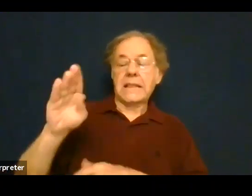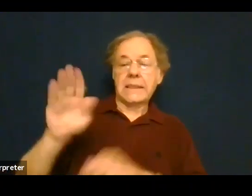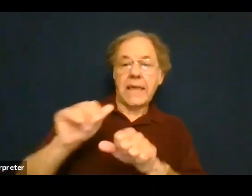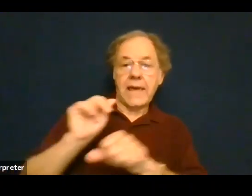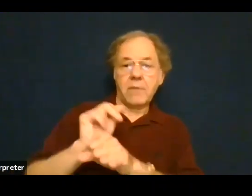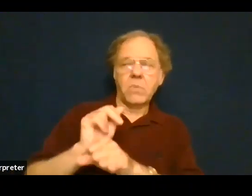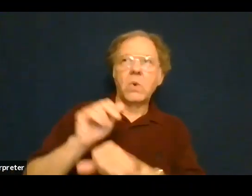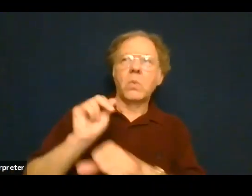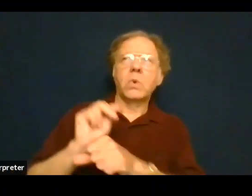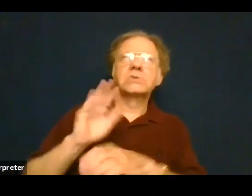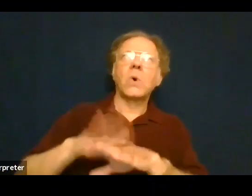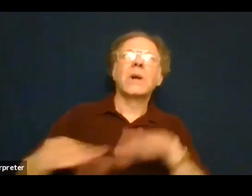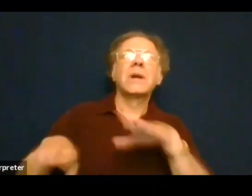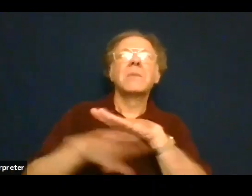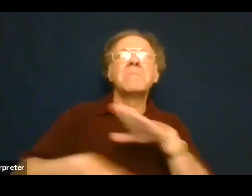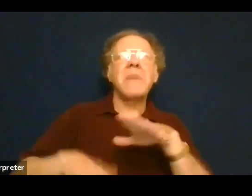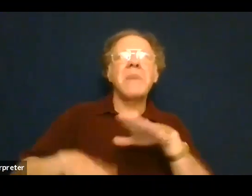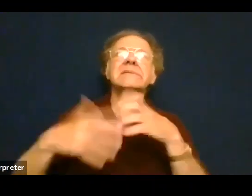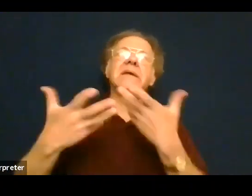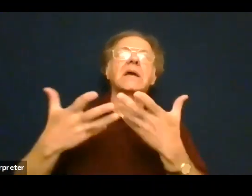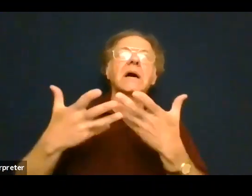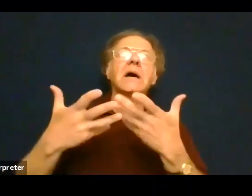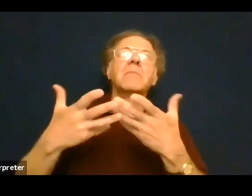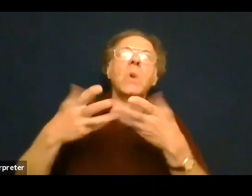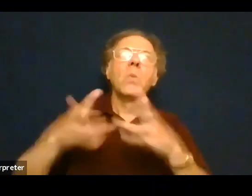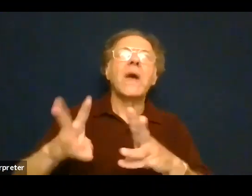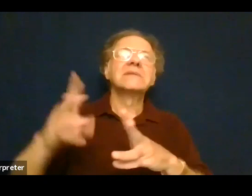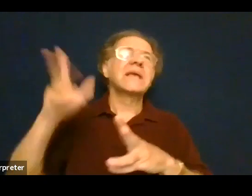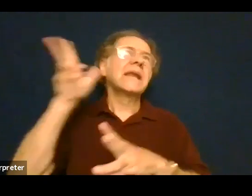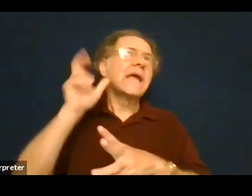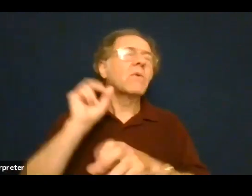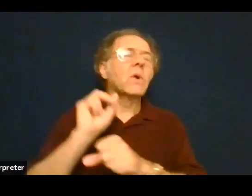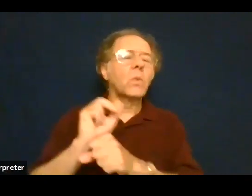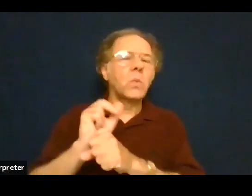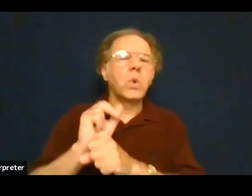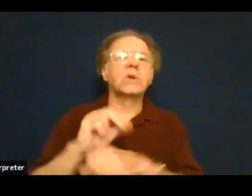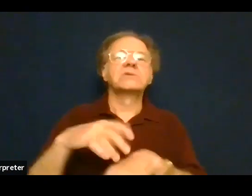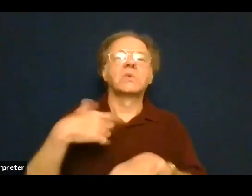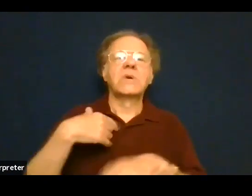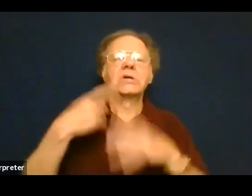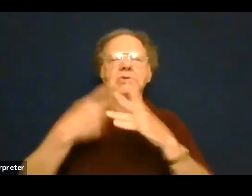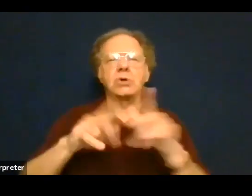of hearing for more than 30 years, and we've started to elucidate the function of proteins